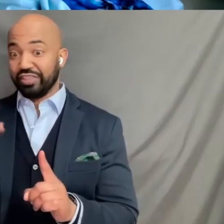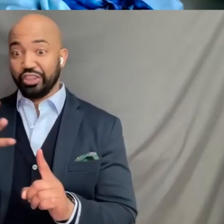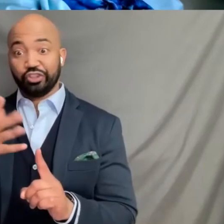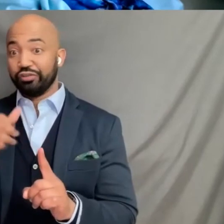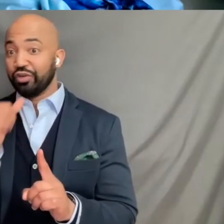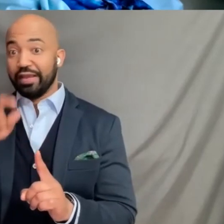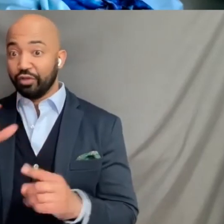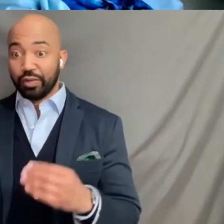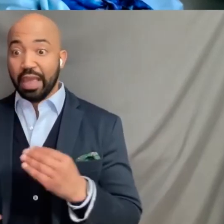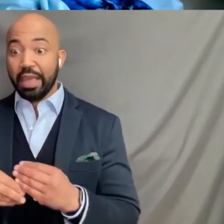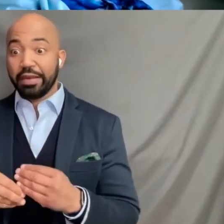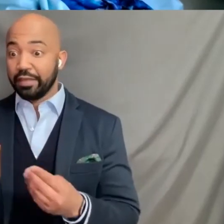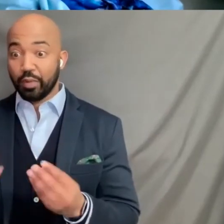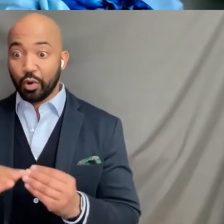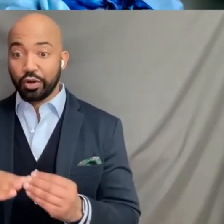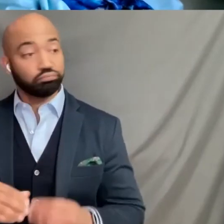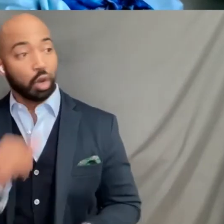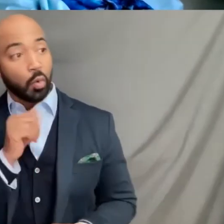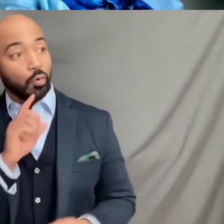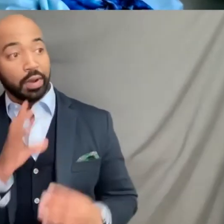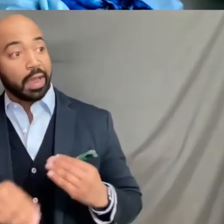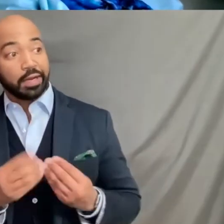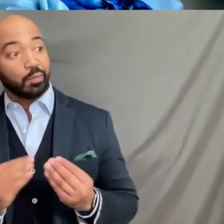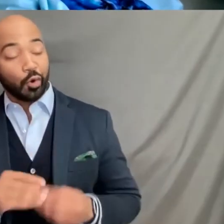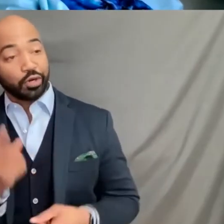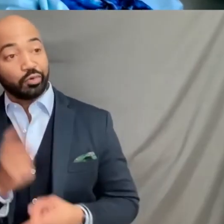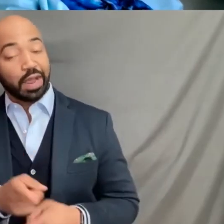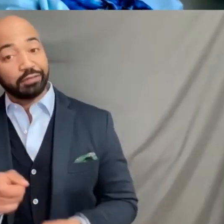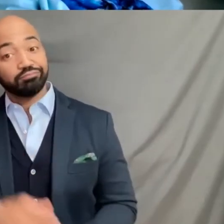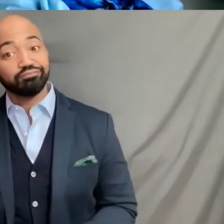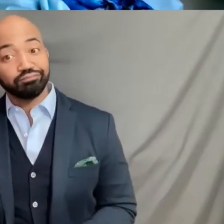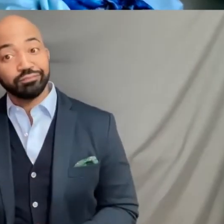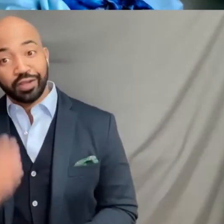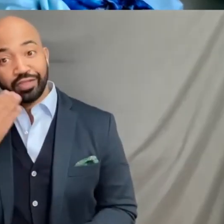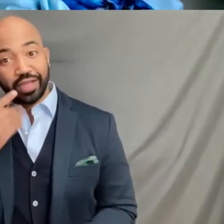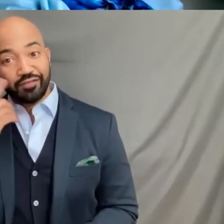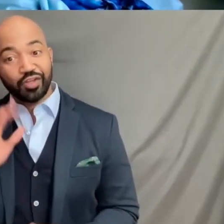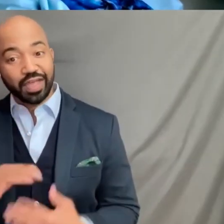That's good, then I won't comment on it but you're very, very right. So thank you for adding that in.